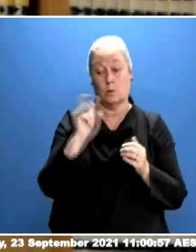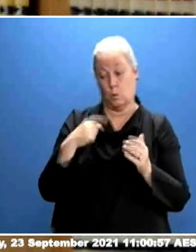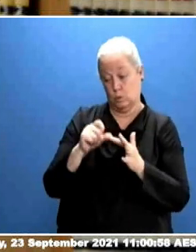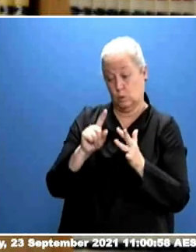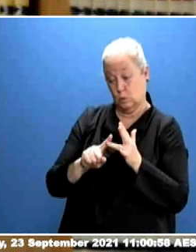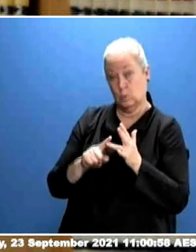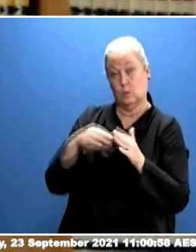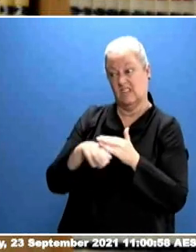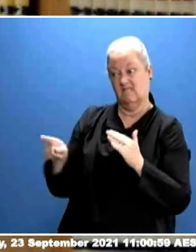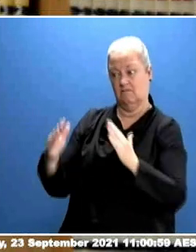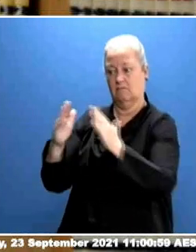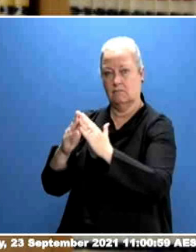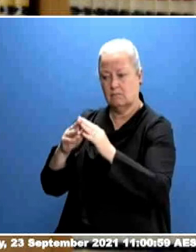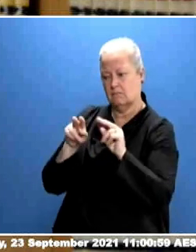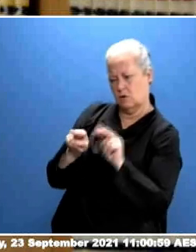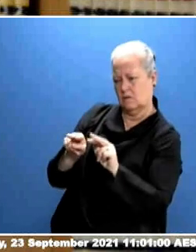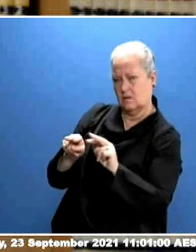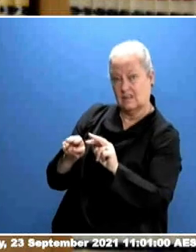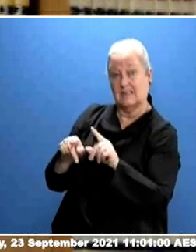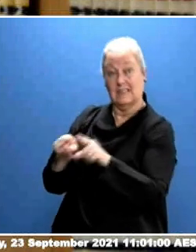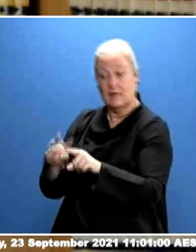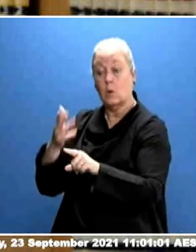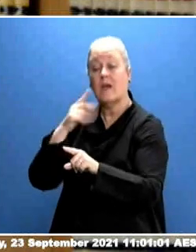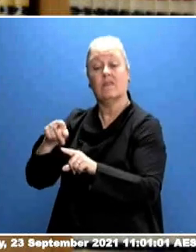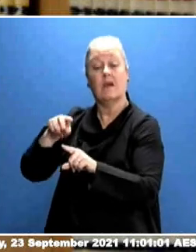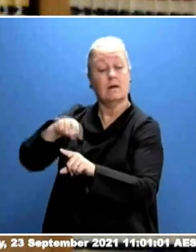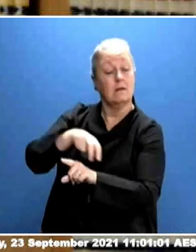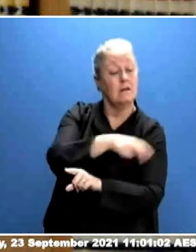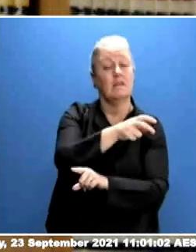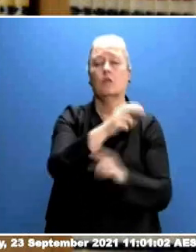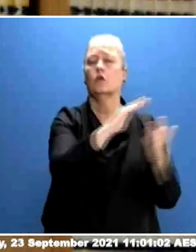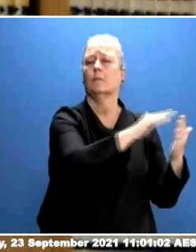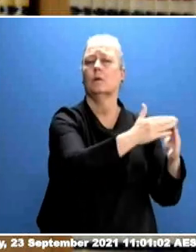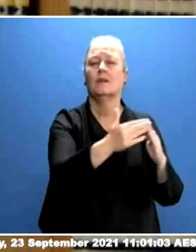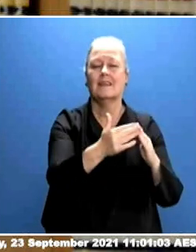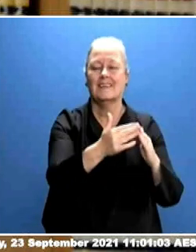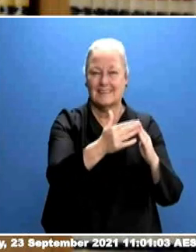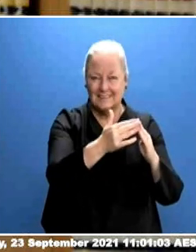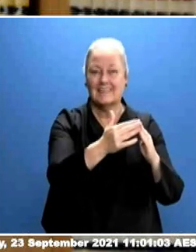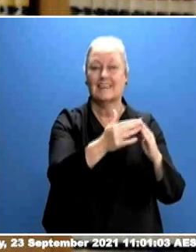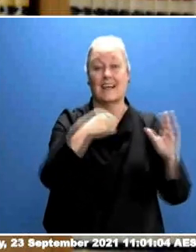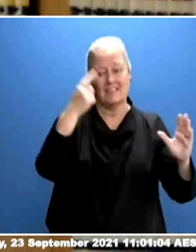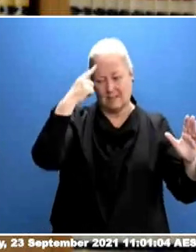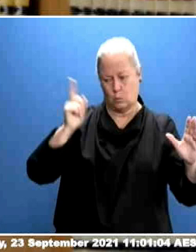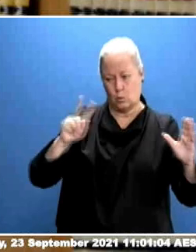can't be supported safely in the community and transitioned out, then any potential gains from that space would be lost.